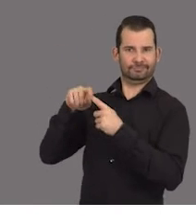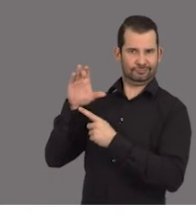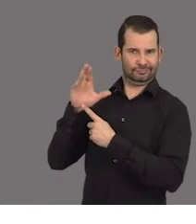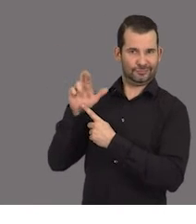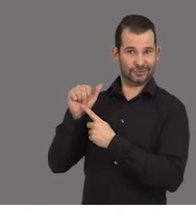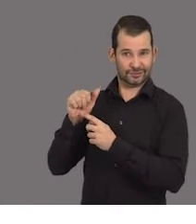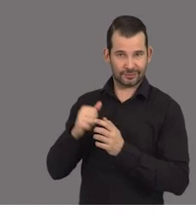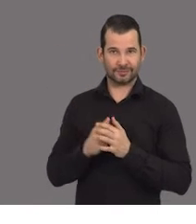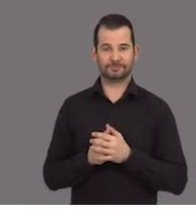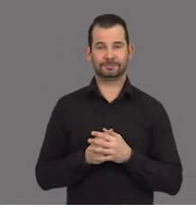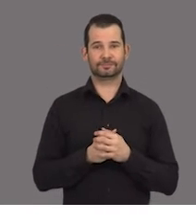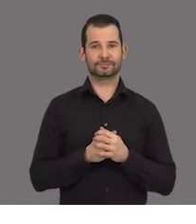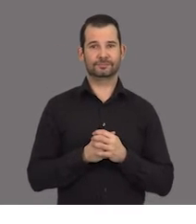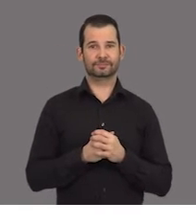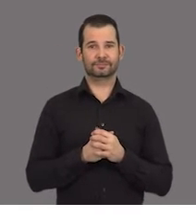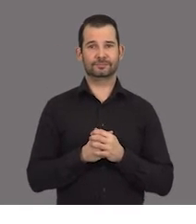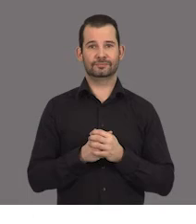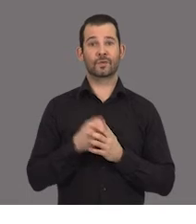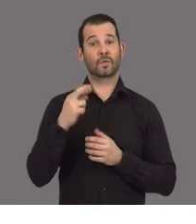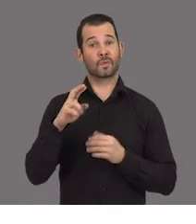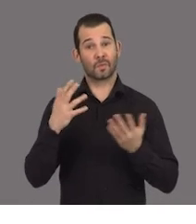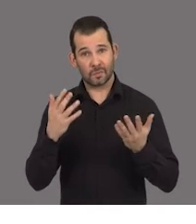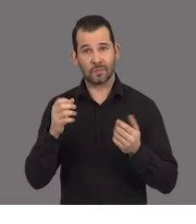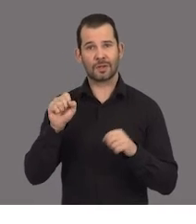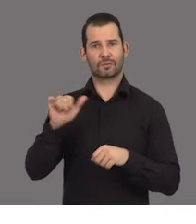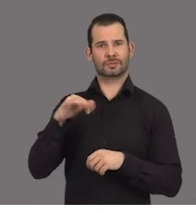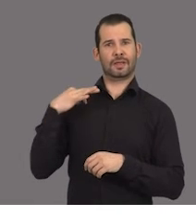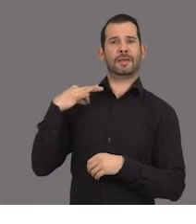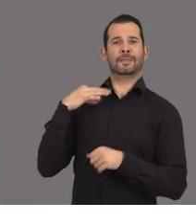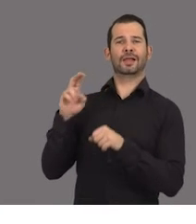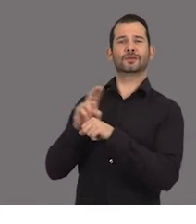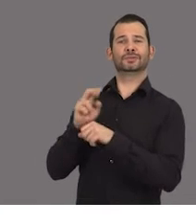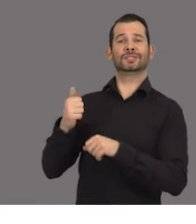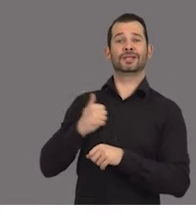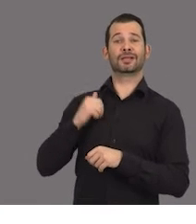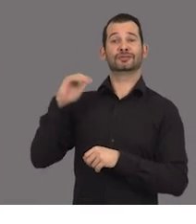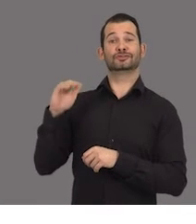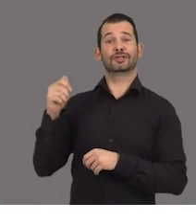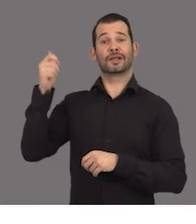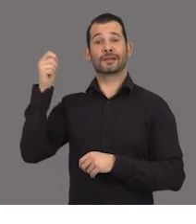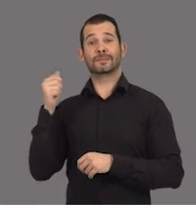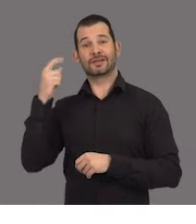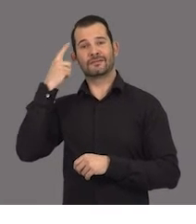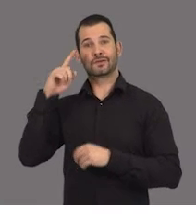Or, you can also apply using the Canada child benefit for Indigenous Peoples form.